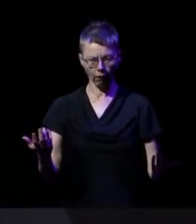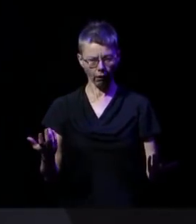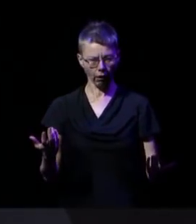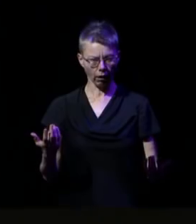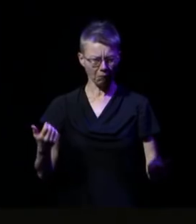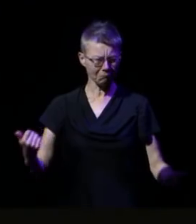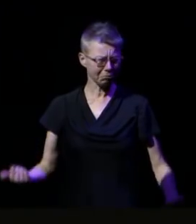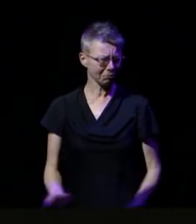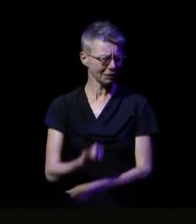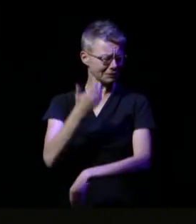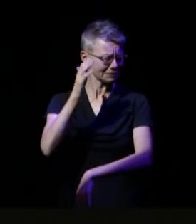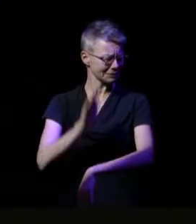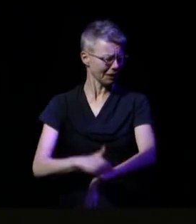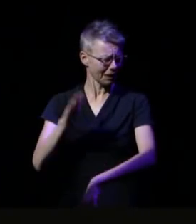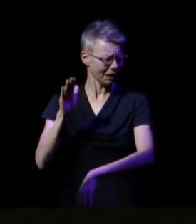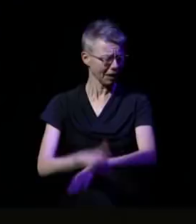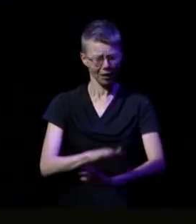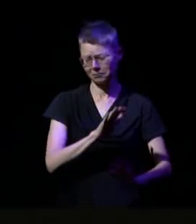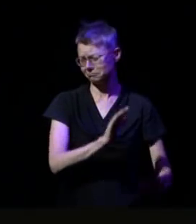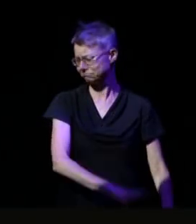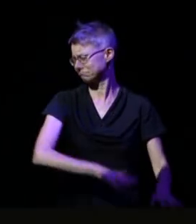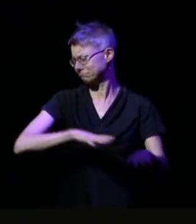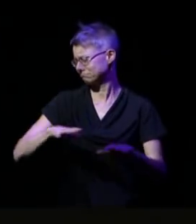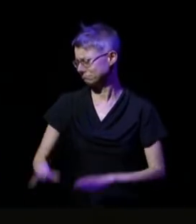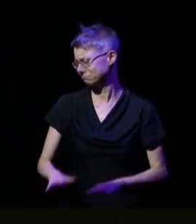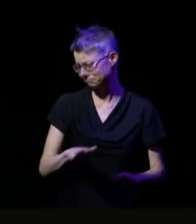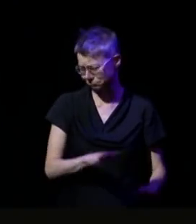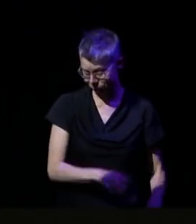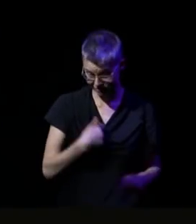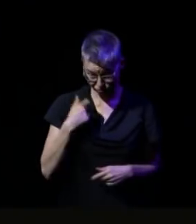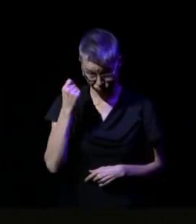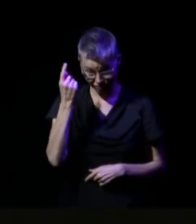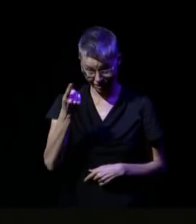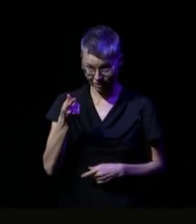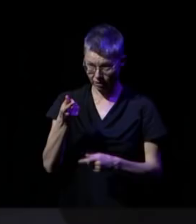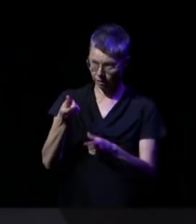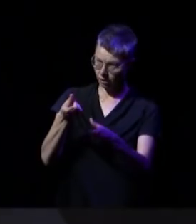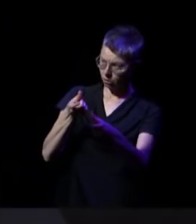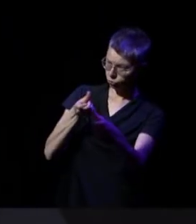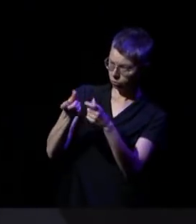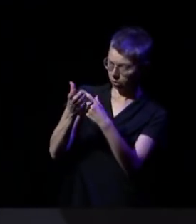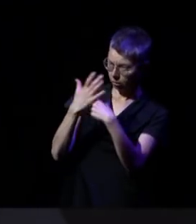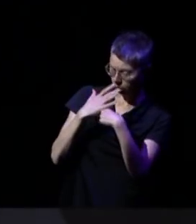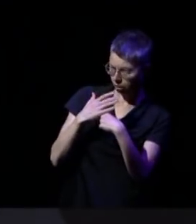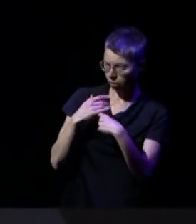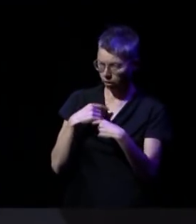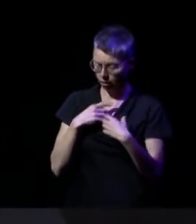You know what I mean? And then you start to realise that part of this mechanism of having us so energetically drained